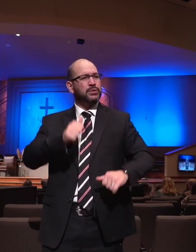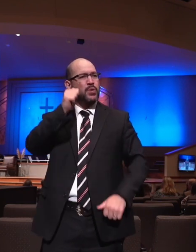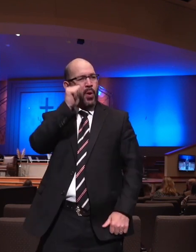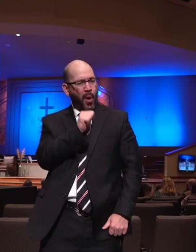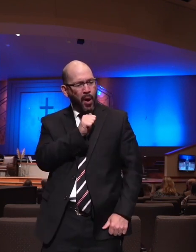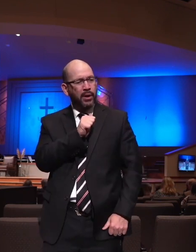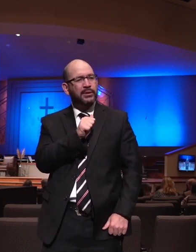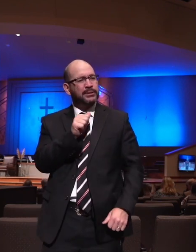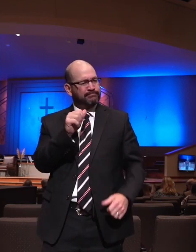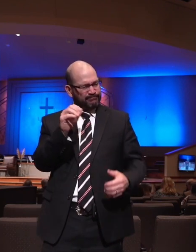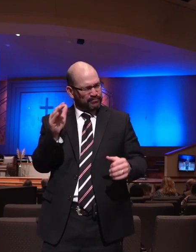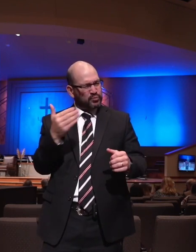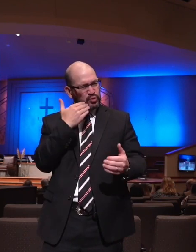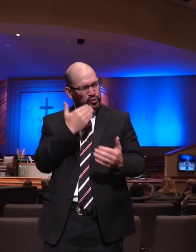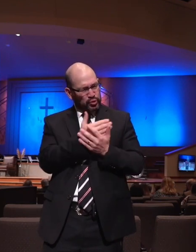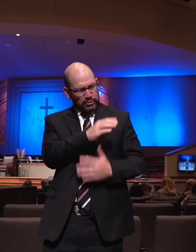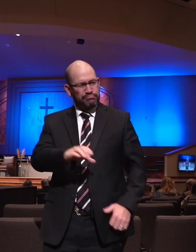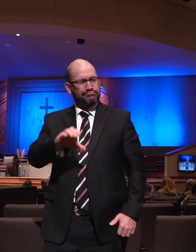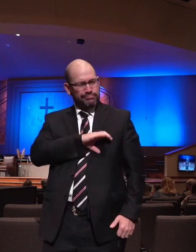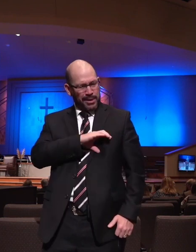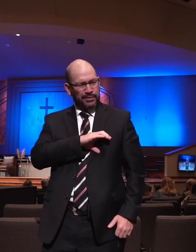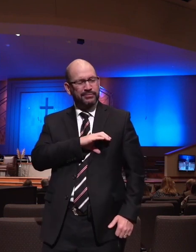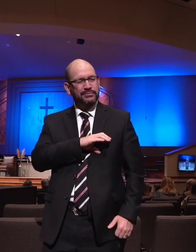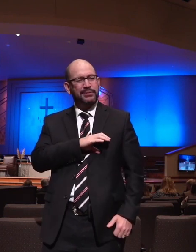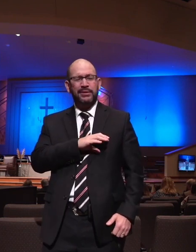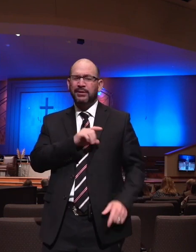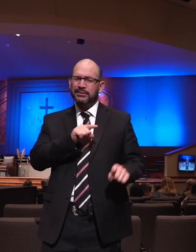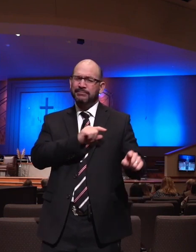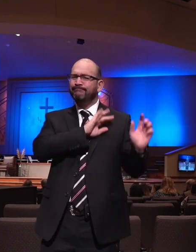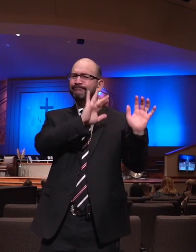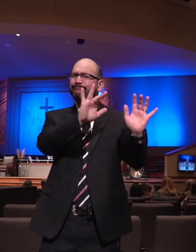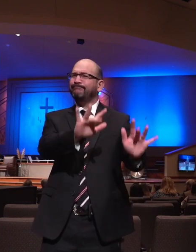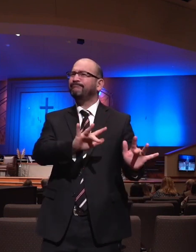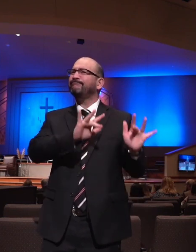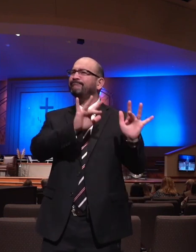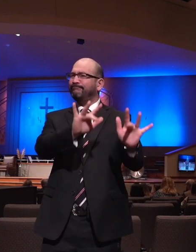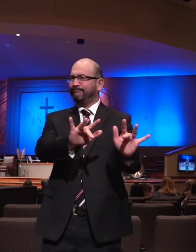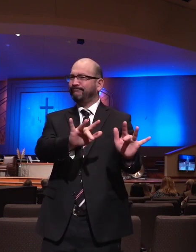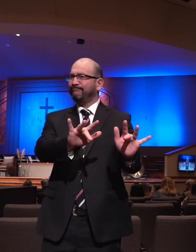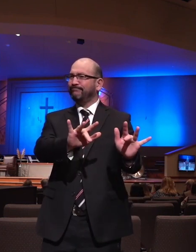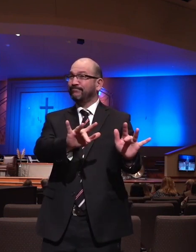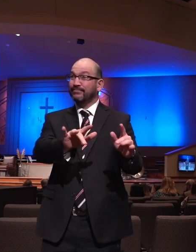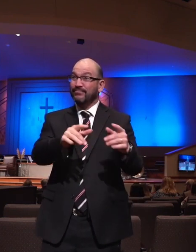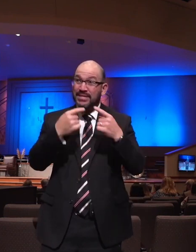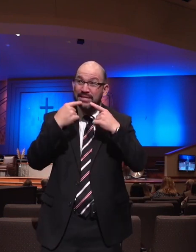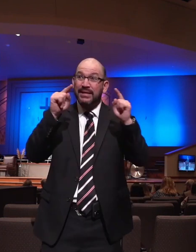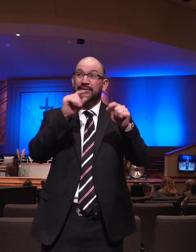she didn't let the obstacle of her gender hold her back from influencing